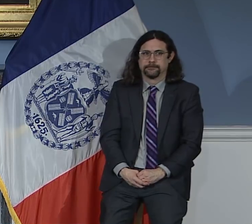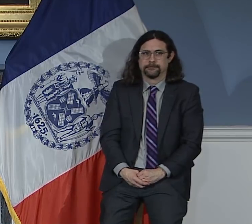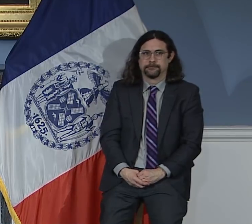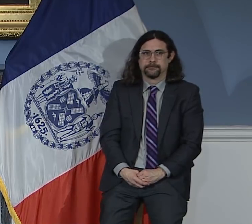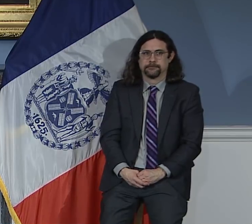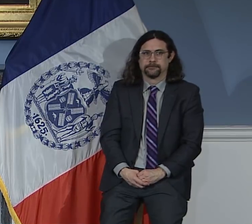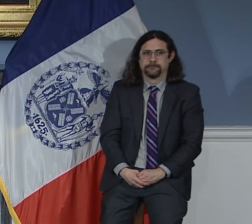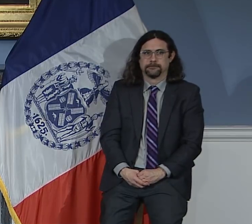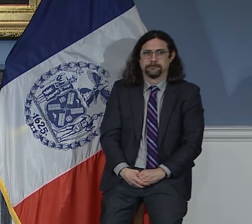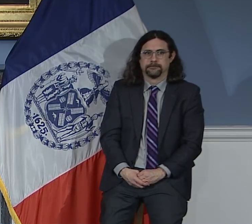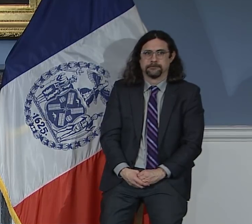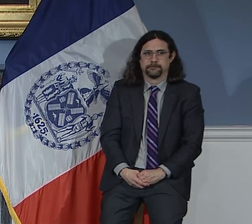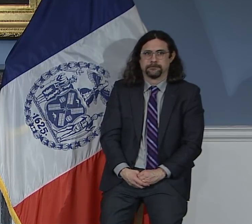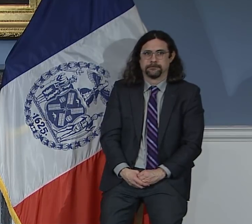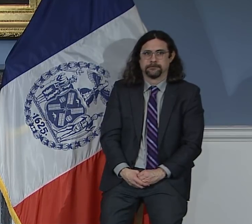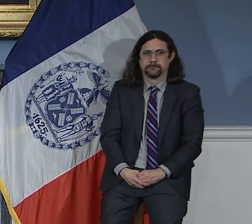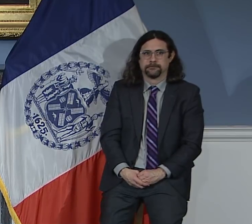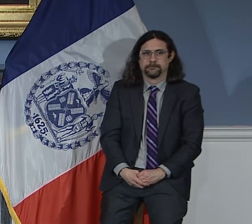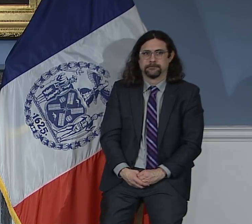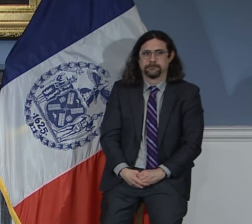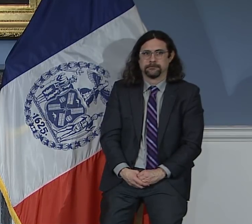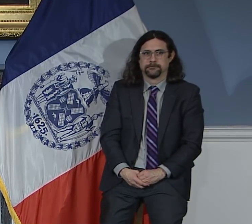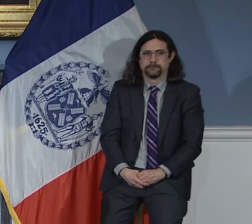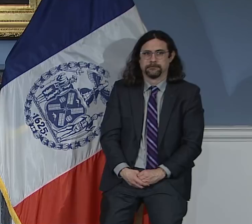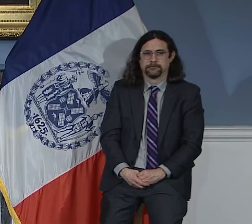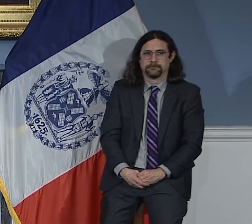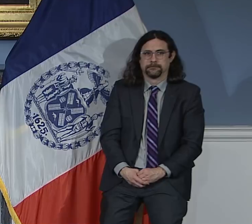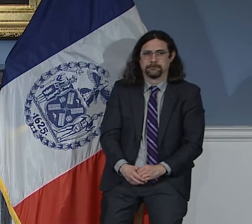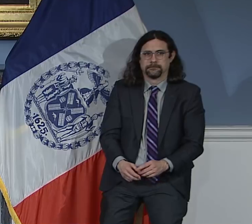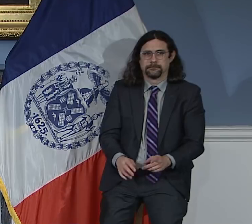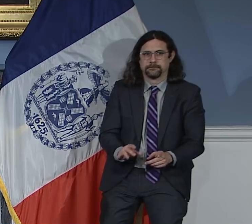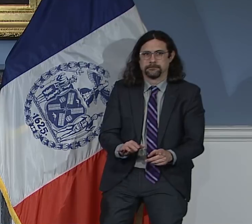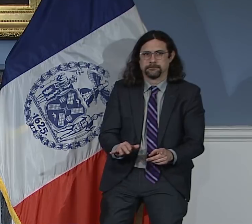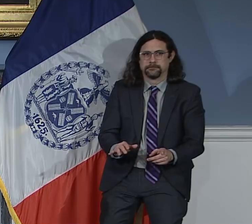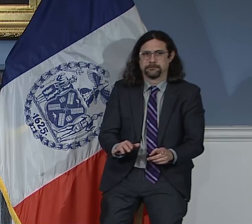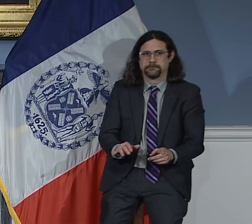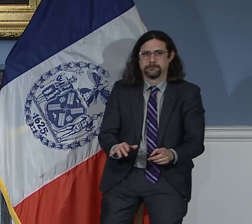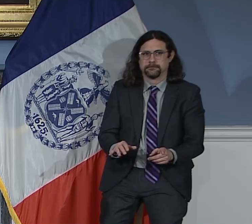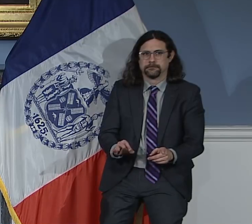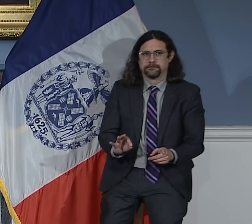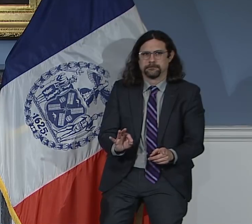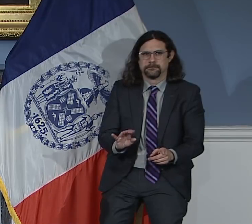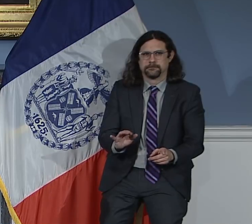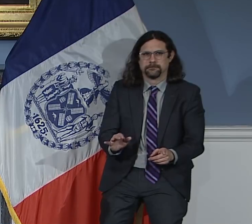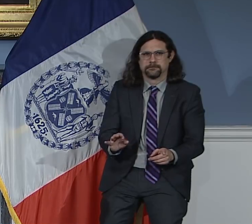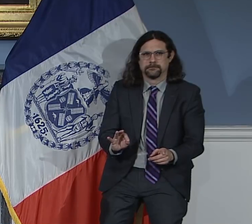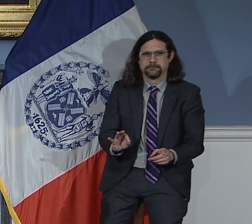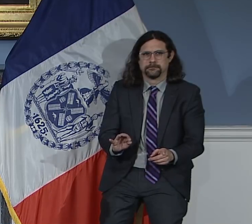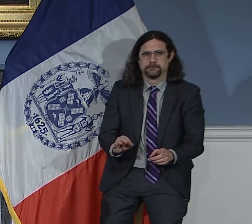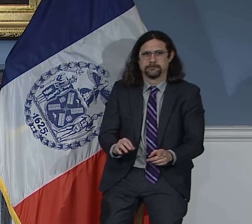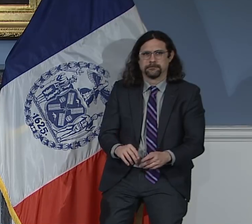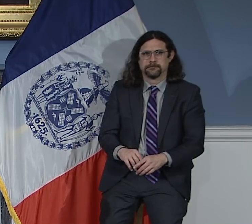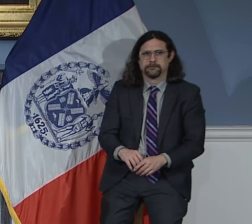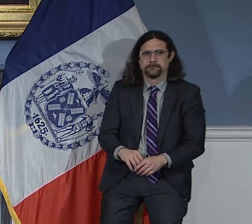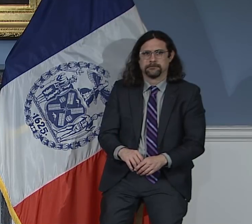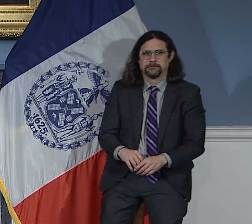I'VE GIVENOU Y A FRAMEWORK TO THINK ABOUT THE SITUATION WITH, AND I'LL BE UPDATING YOU